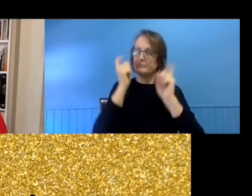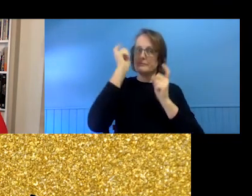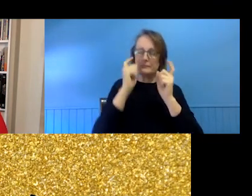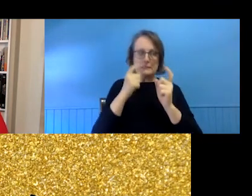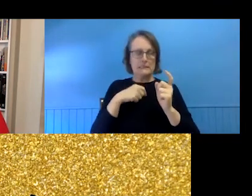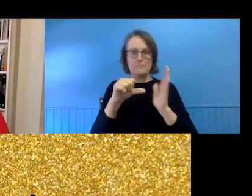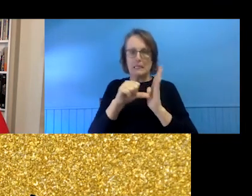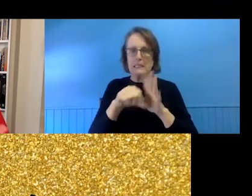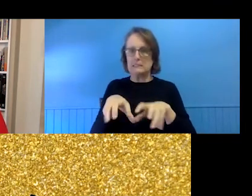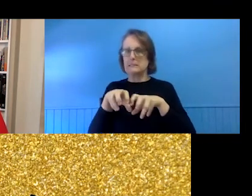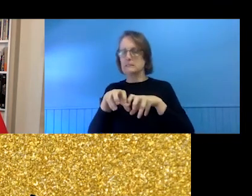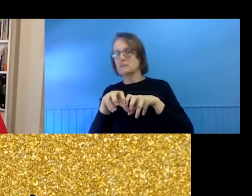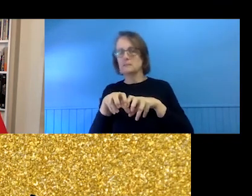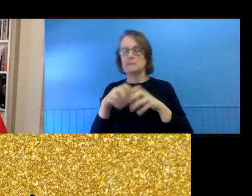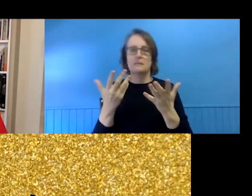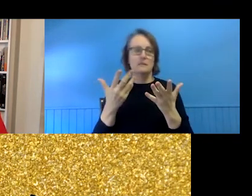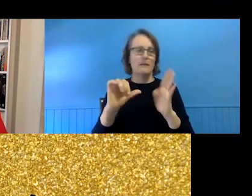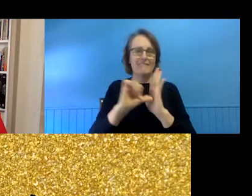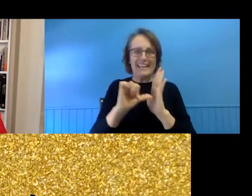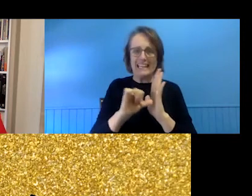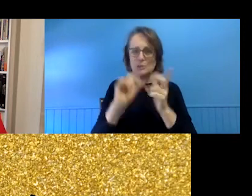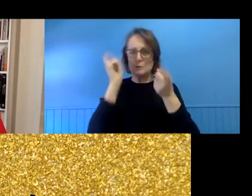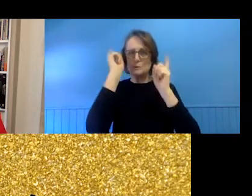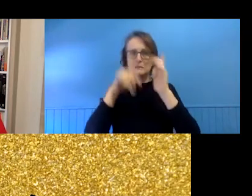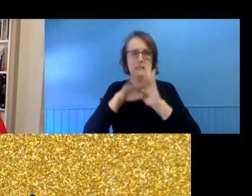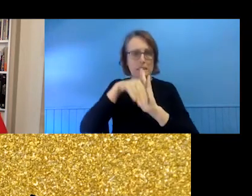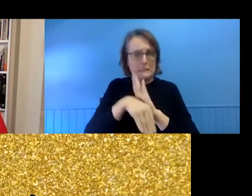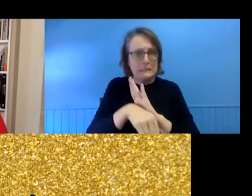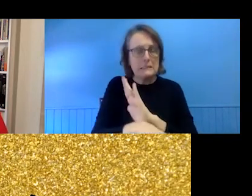money, everybody is anxious about the financial situations we're in. I